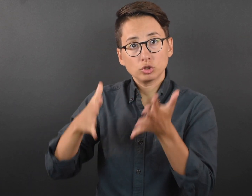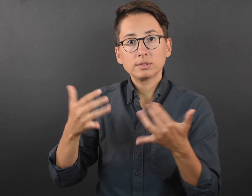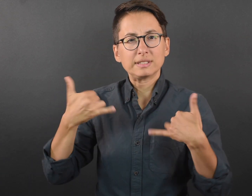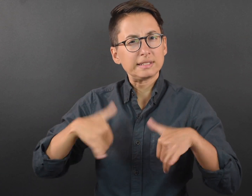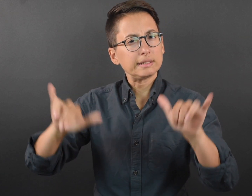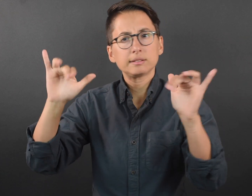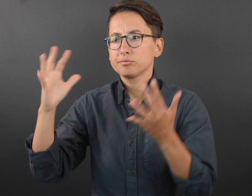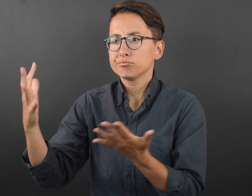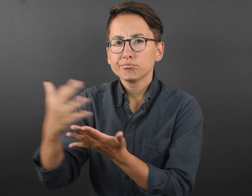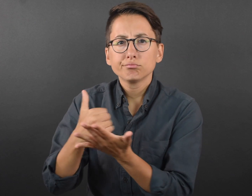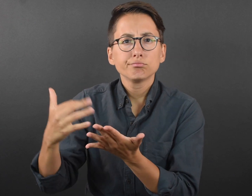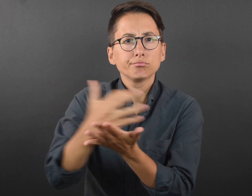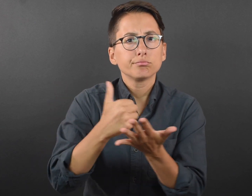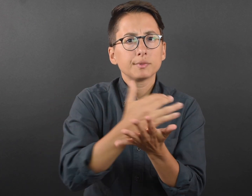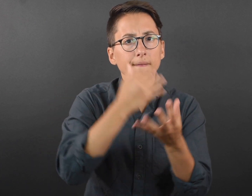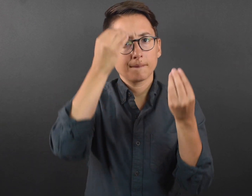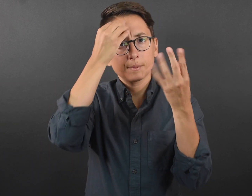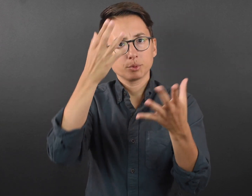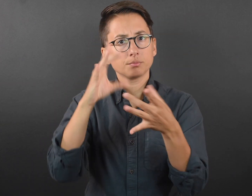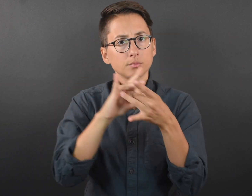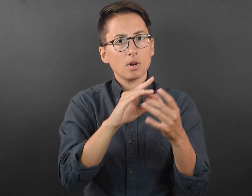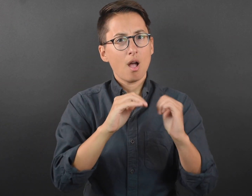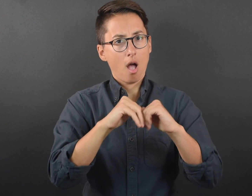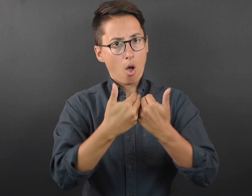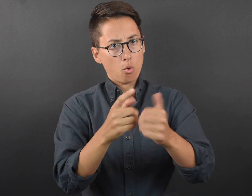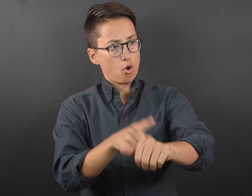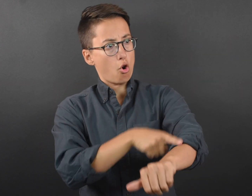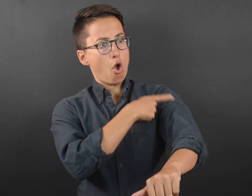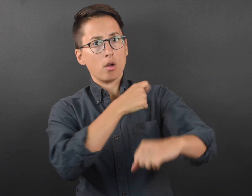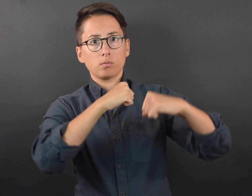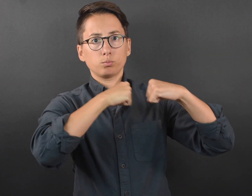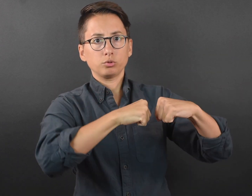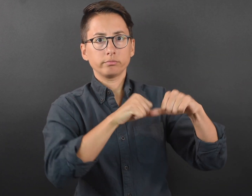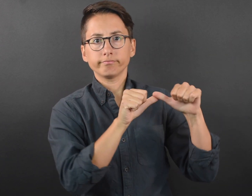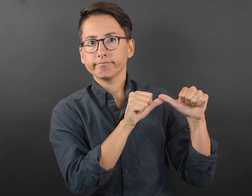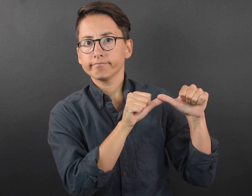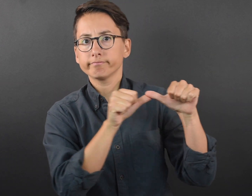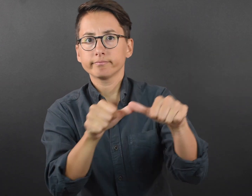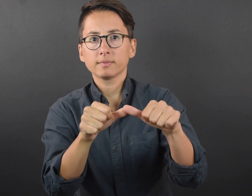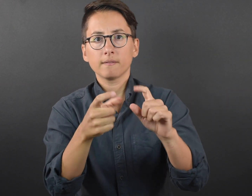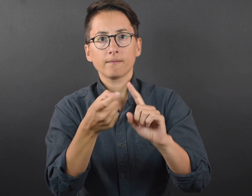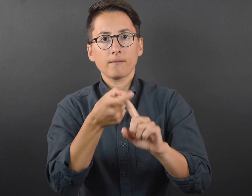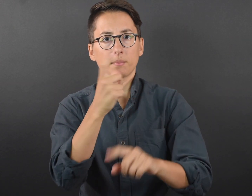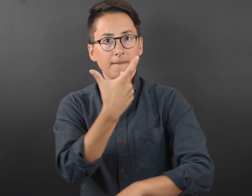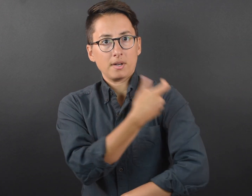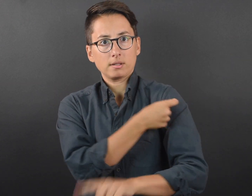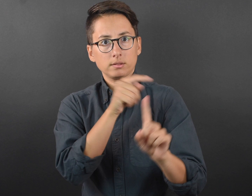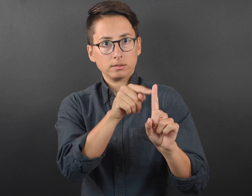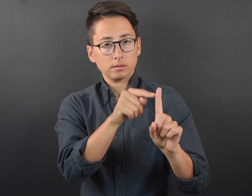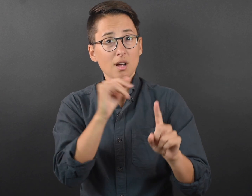Medical researchers continue to gather data on how long protection from the vaccines lasts and